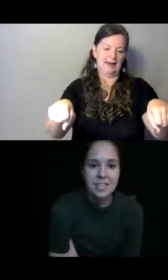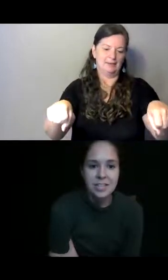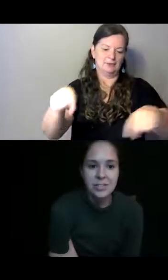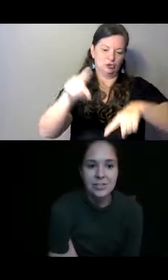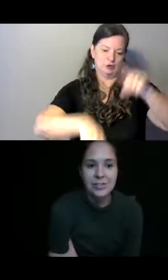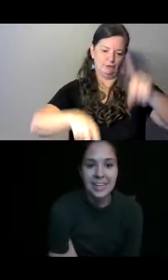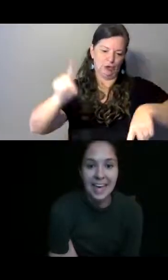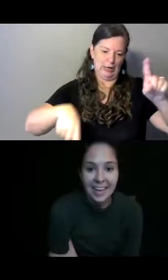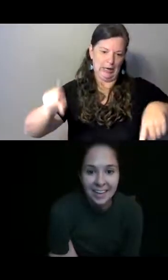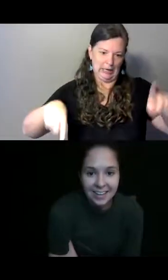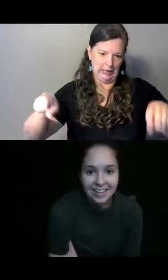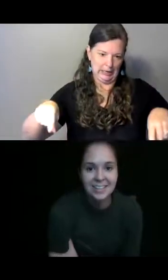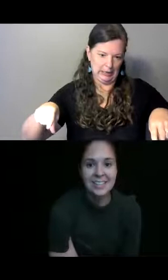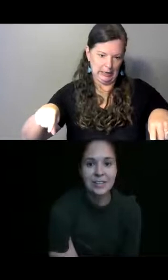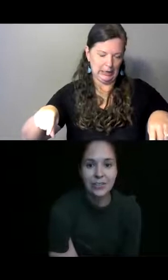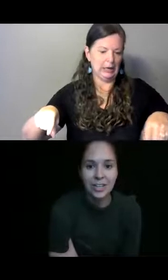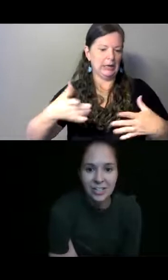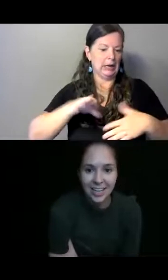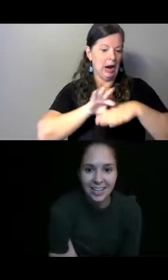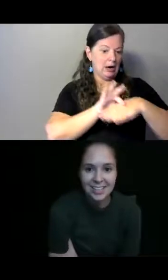Teachers can differentiate